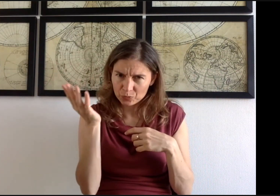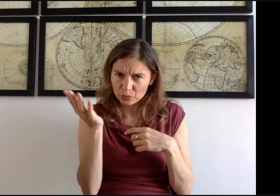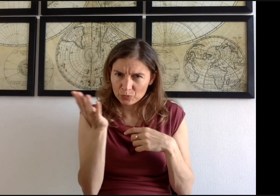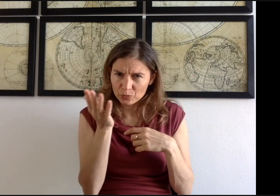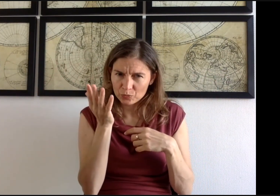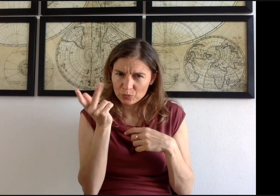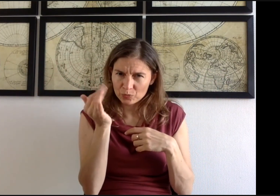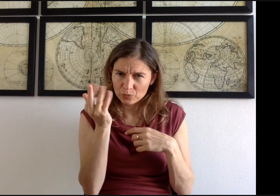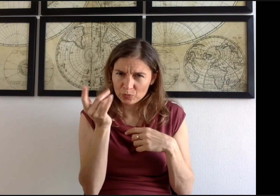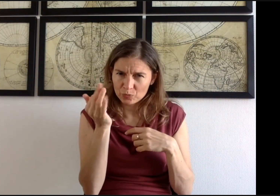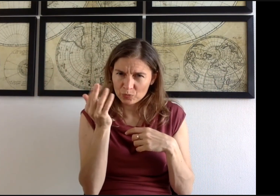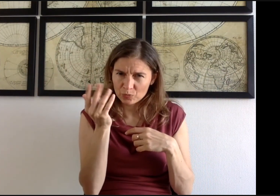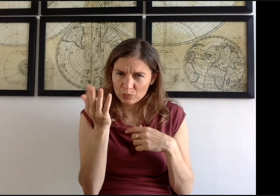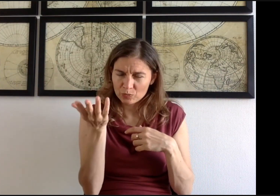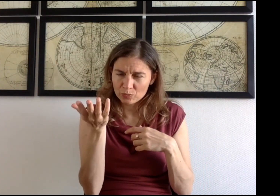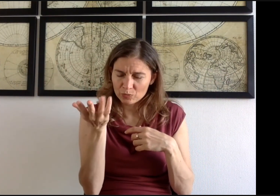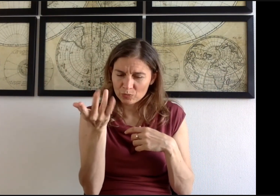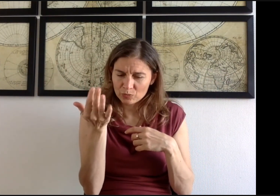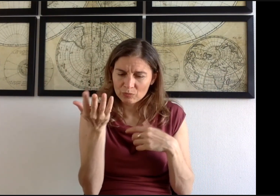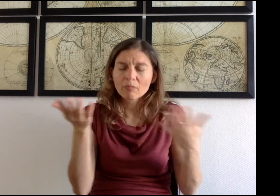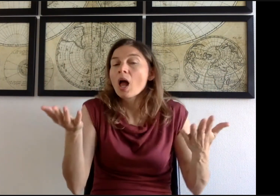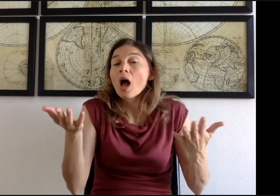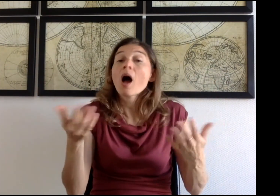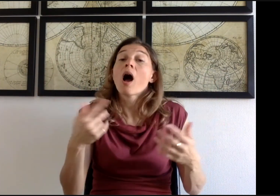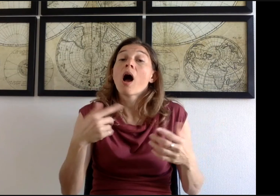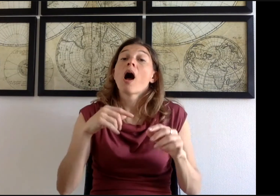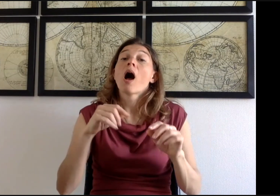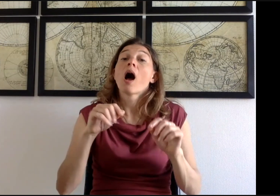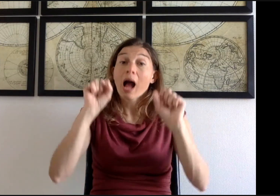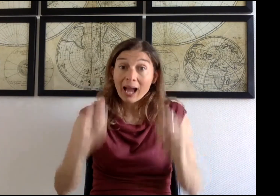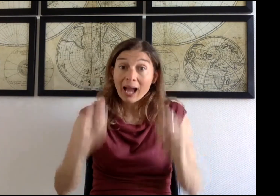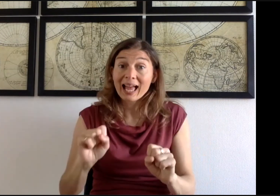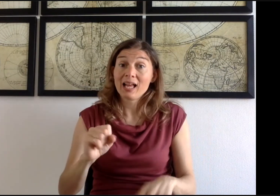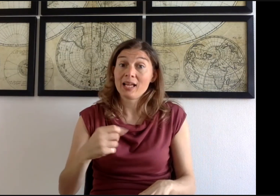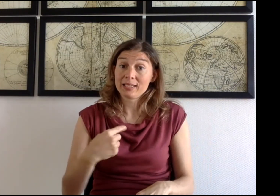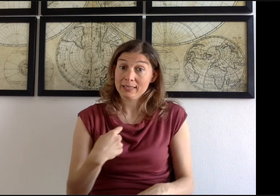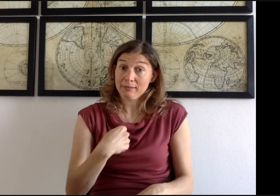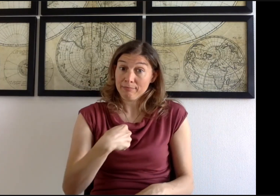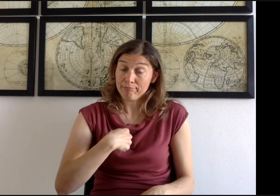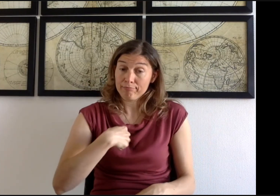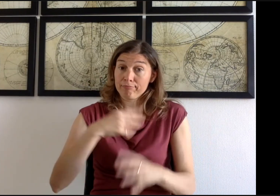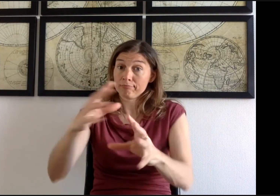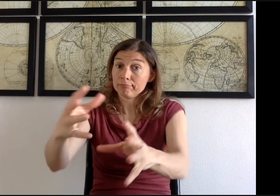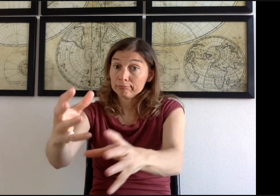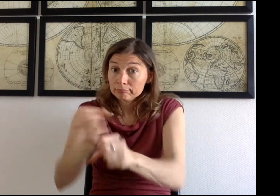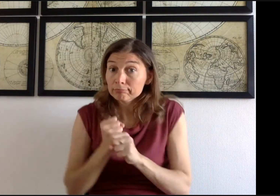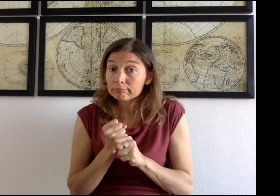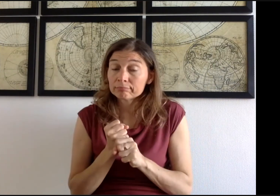...Get for itself the protective item coming from abroad.